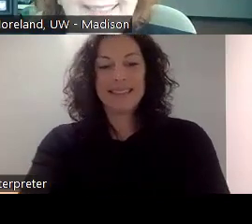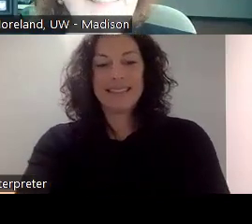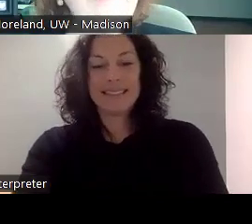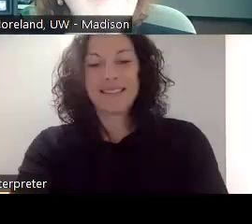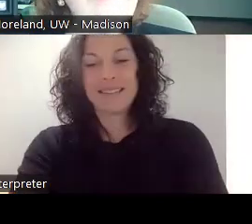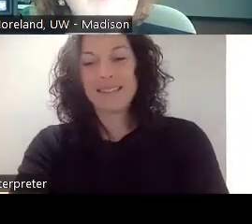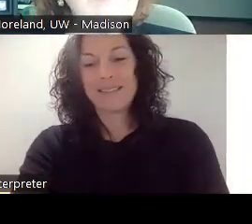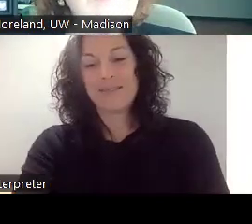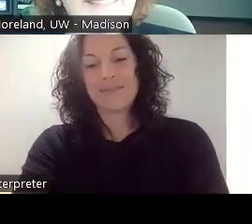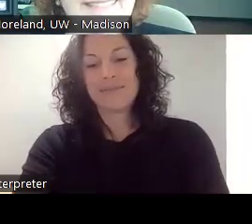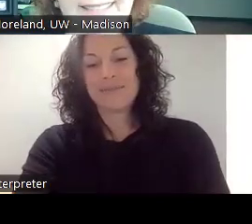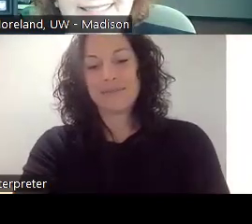Pamela Webb: We do.